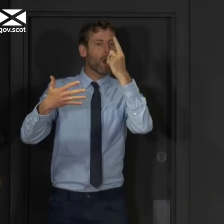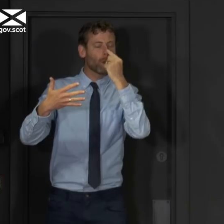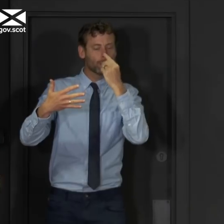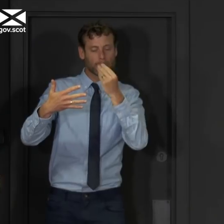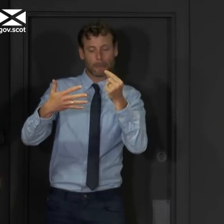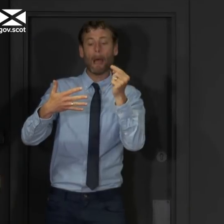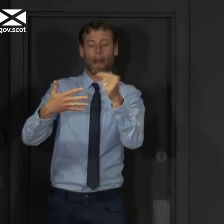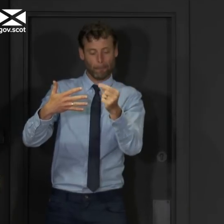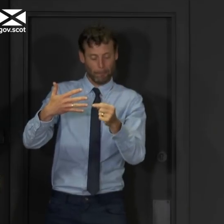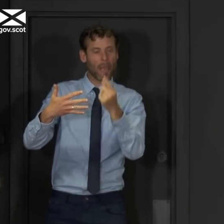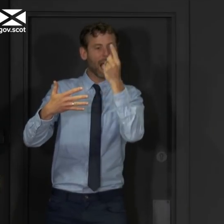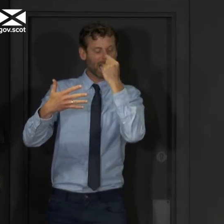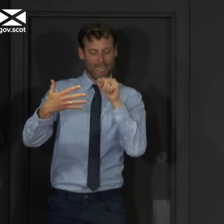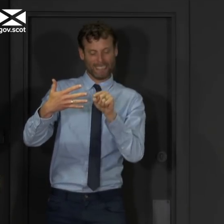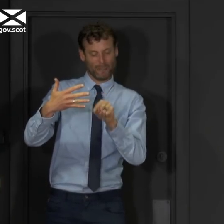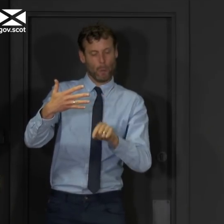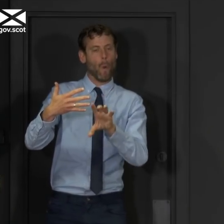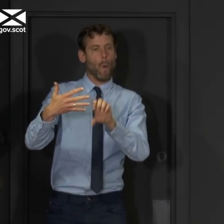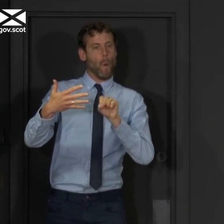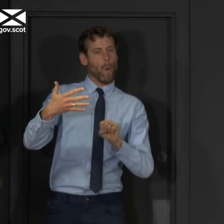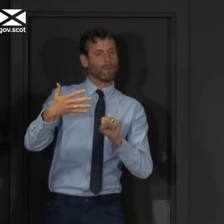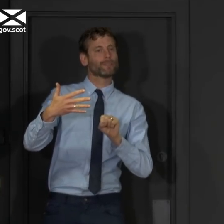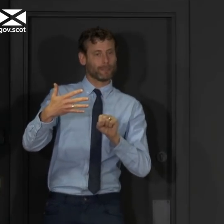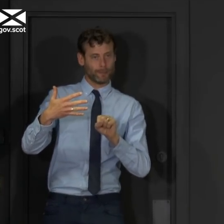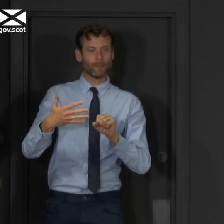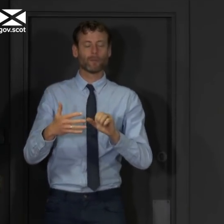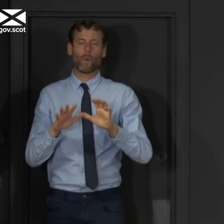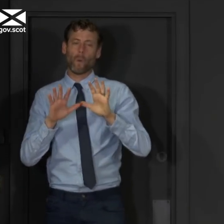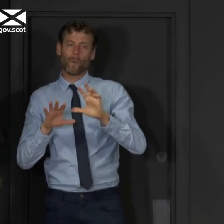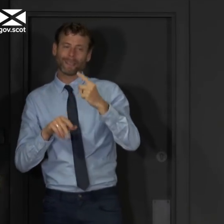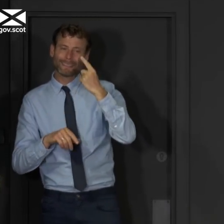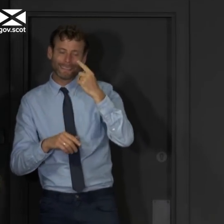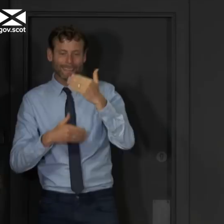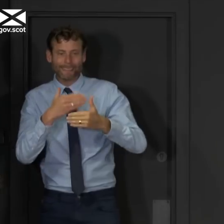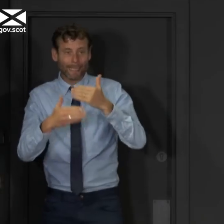phased over a three week period, but I'm hopeful that we will be able to take some further